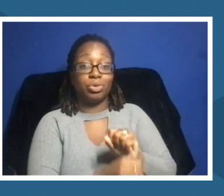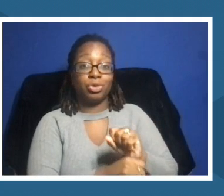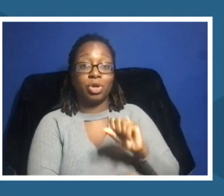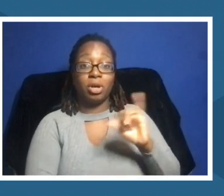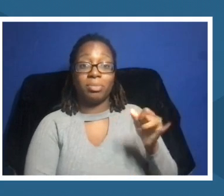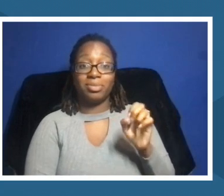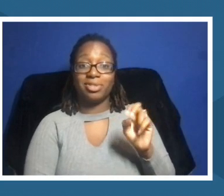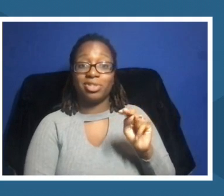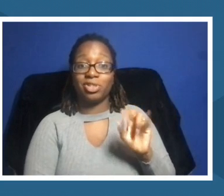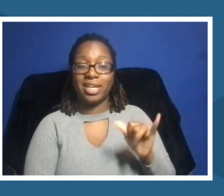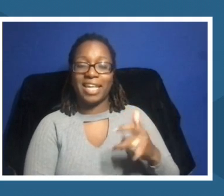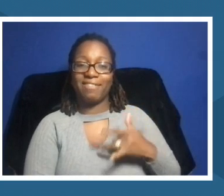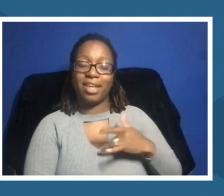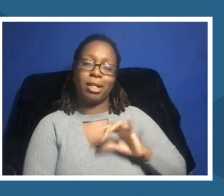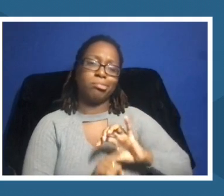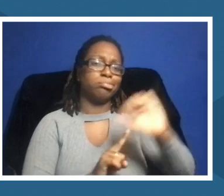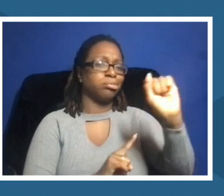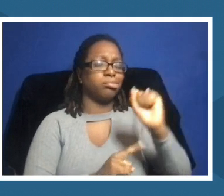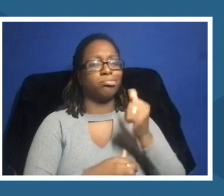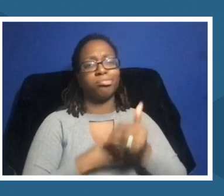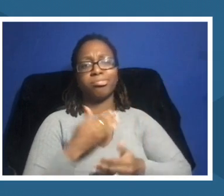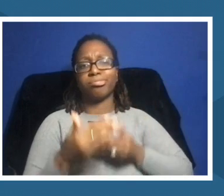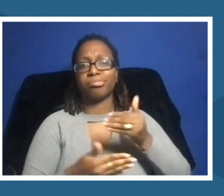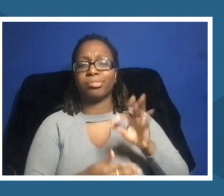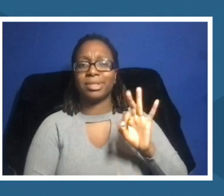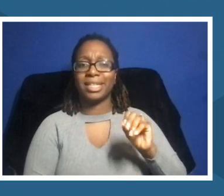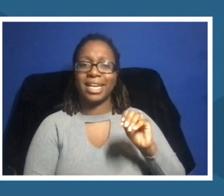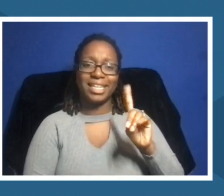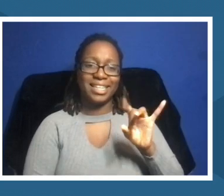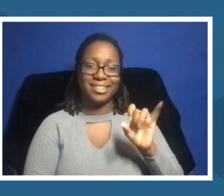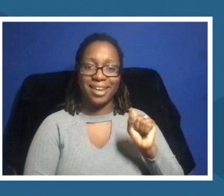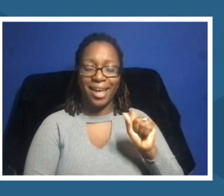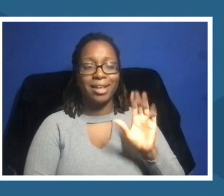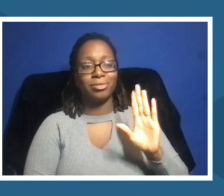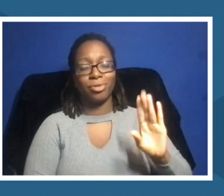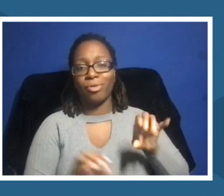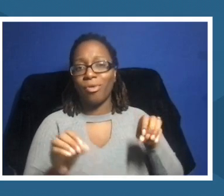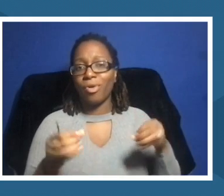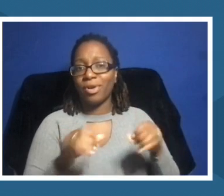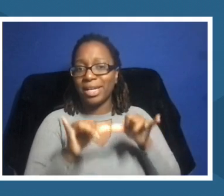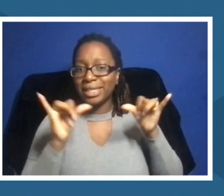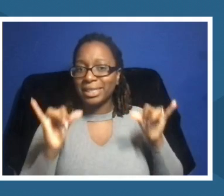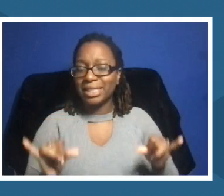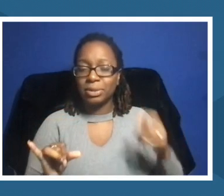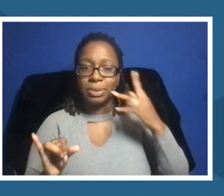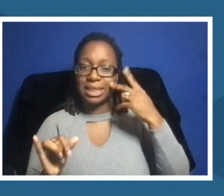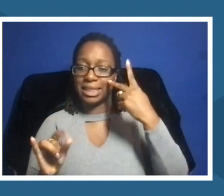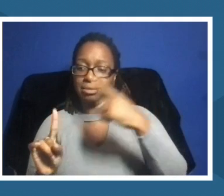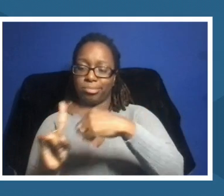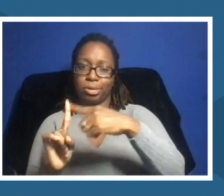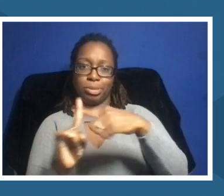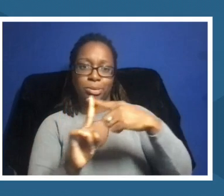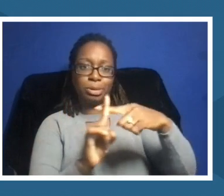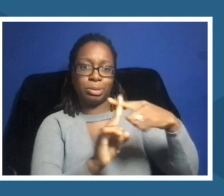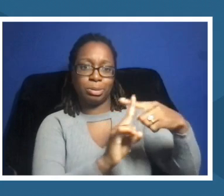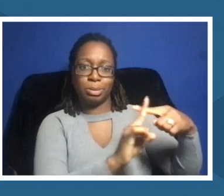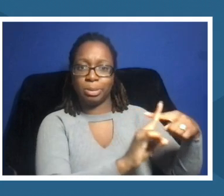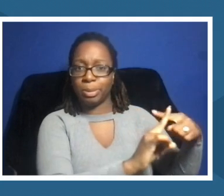in her first 90 days she gets glowing reviews on her organizational systems and so-called amenable demeanor despite